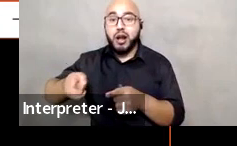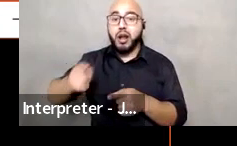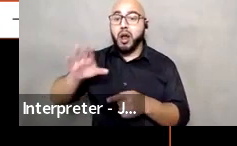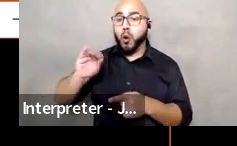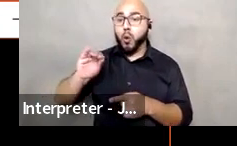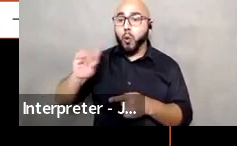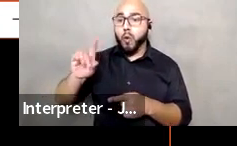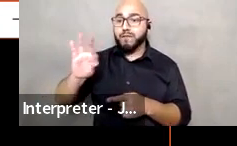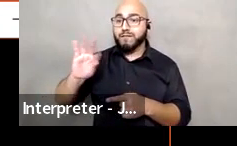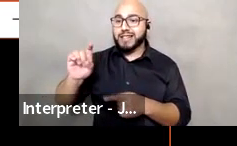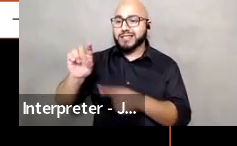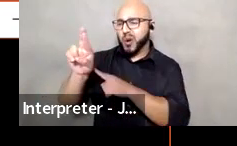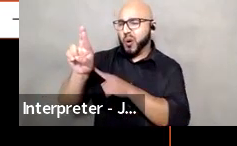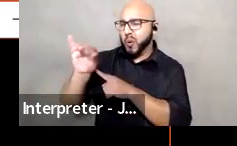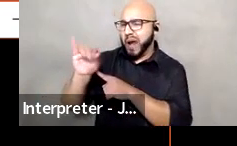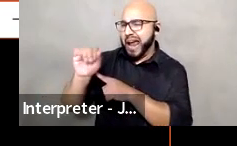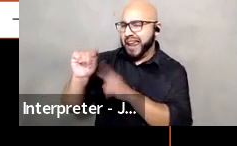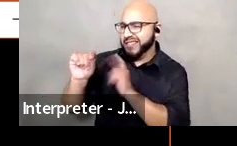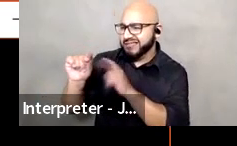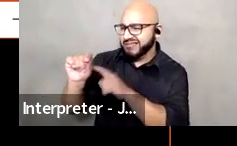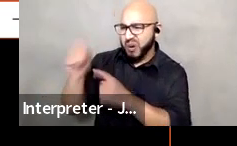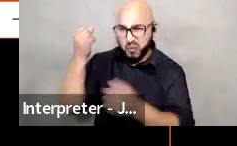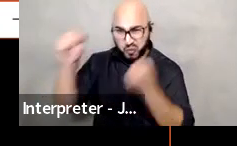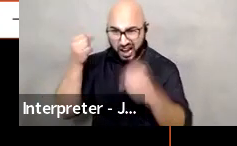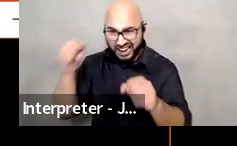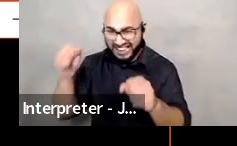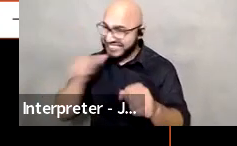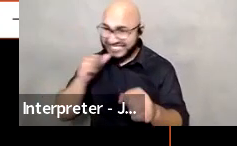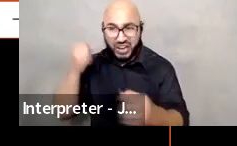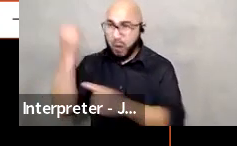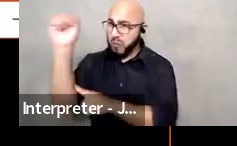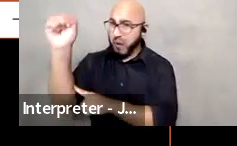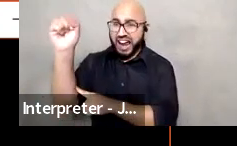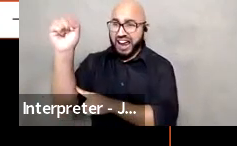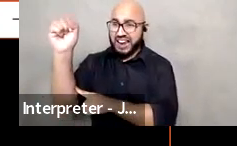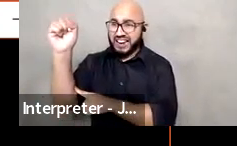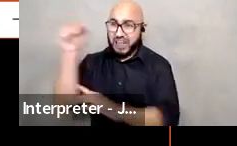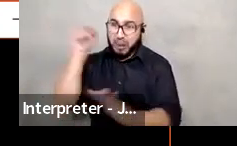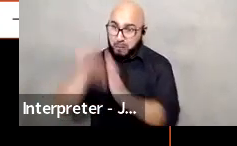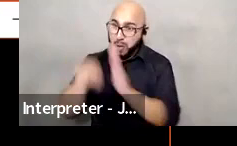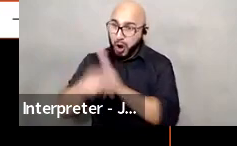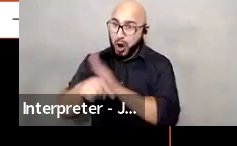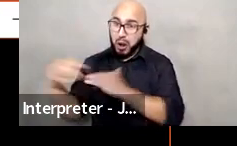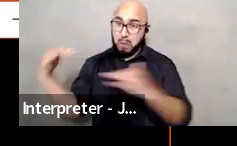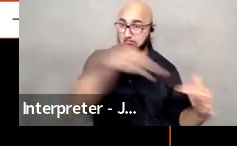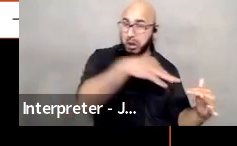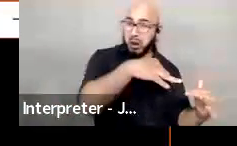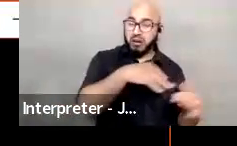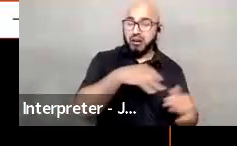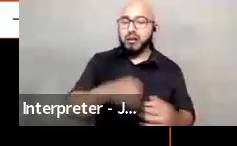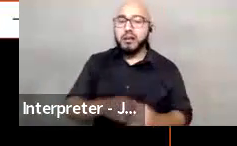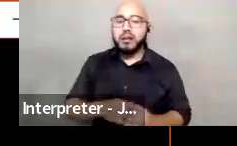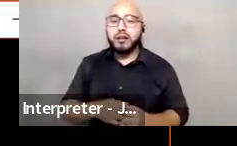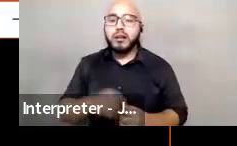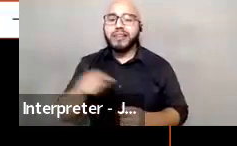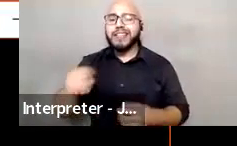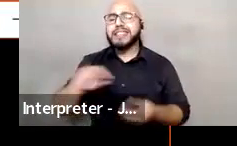It's a straight up massacre, at least here. They say. The numbers. Correctly. Or somewhat correctly, in. Which three white.